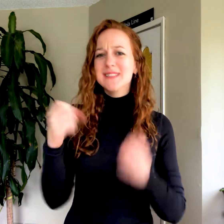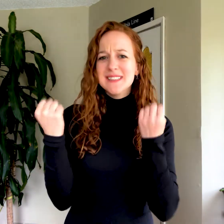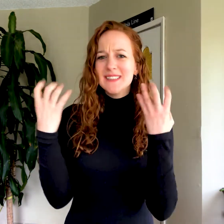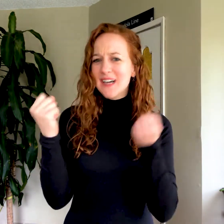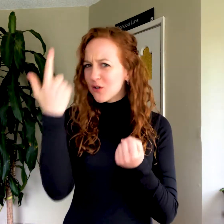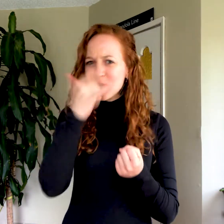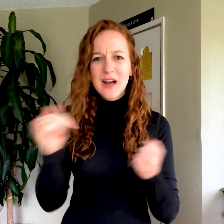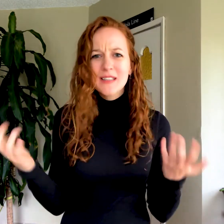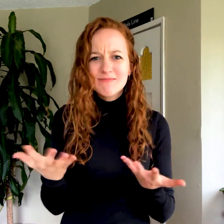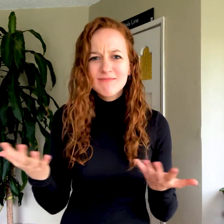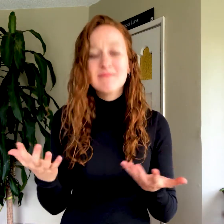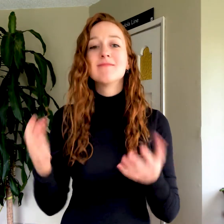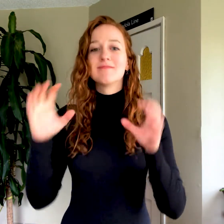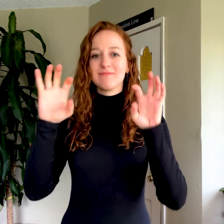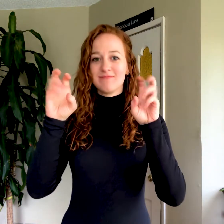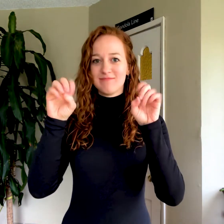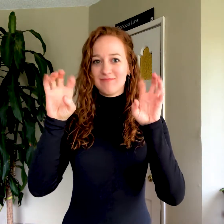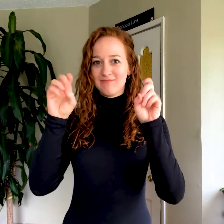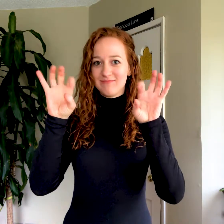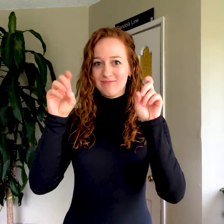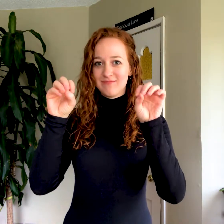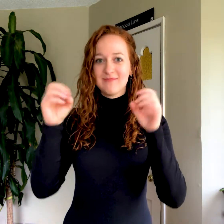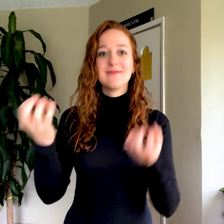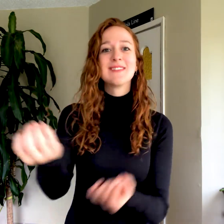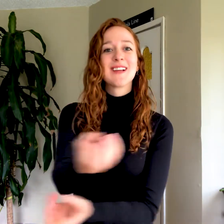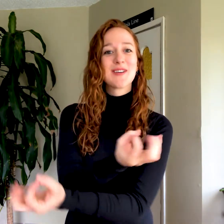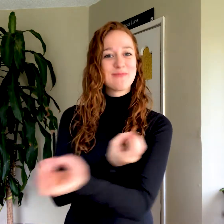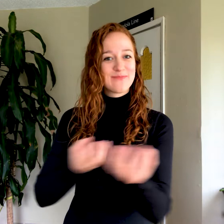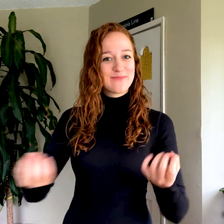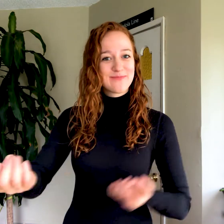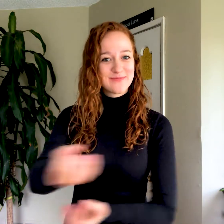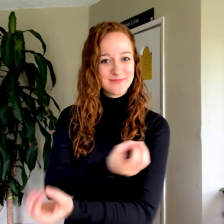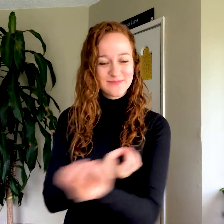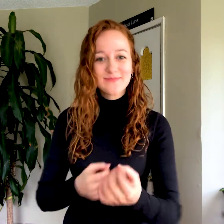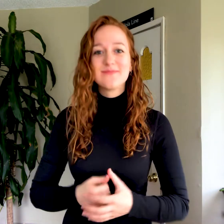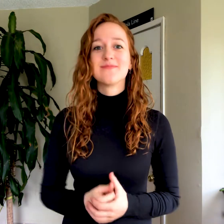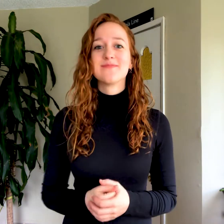What does the sign look like, exactly? (Here’s how to move your fingers) STEM.